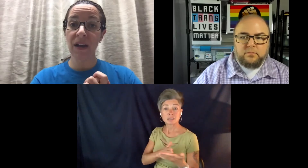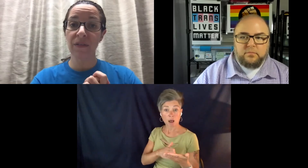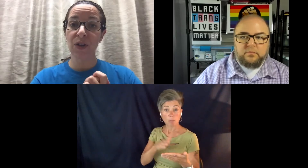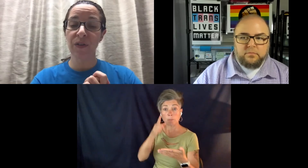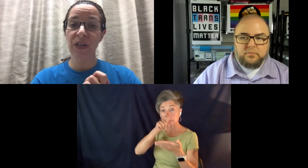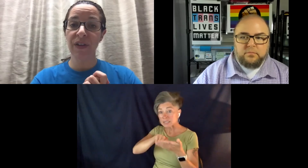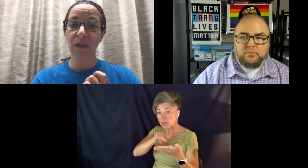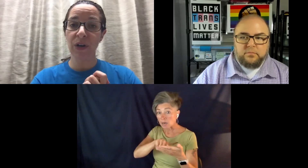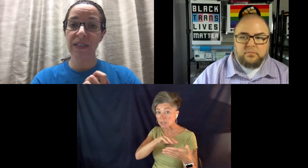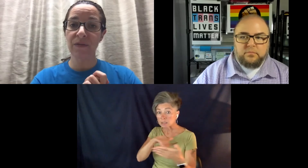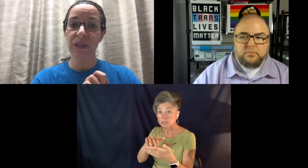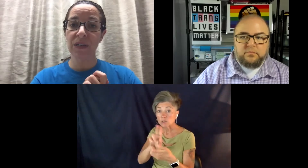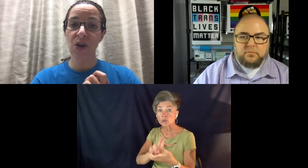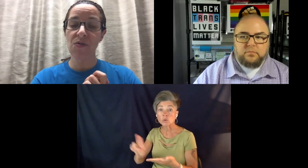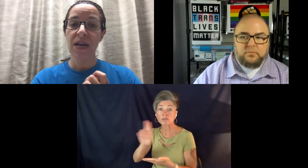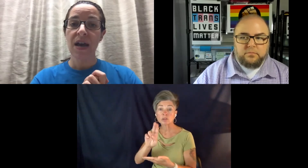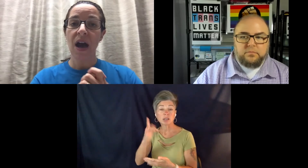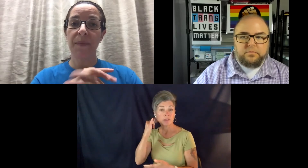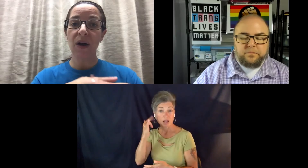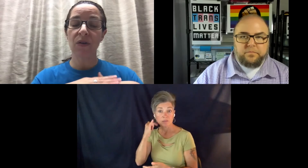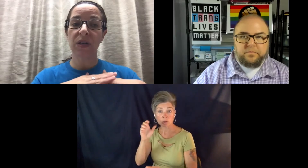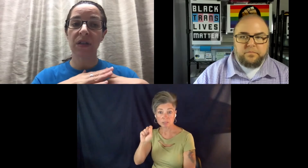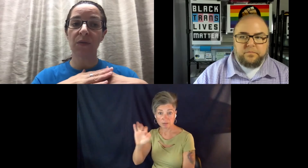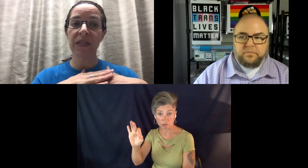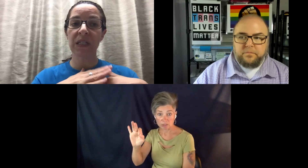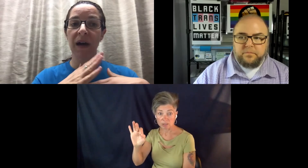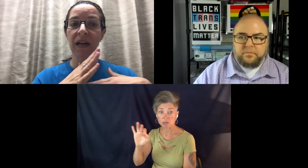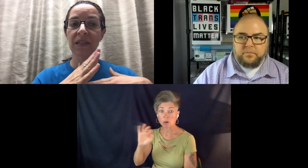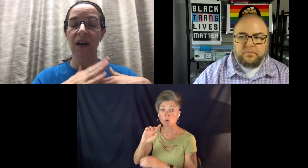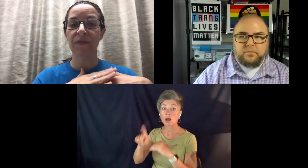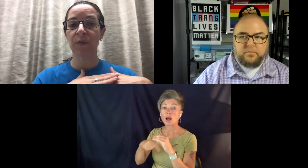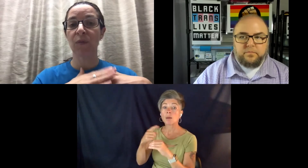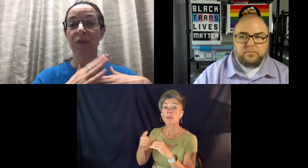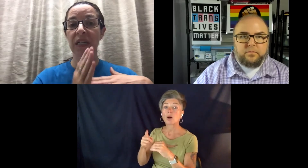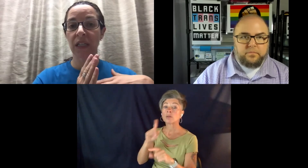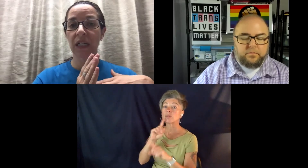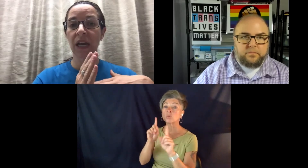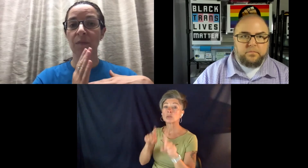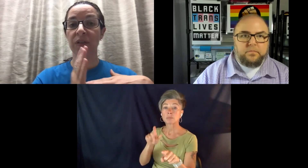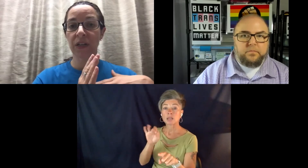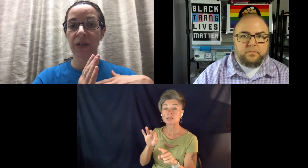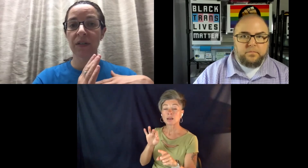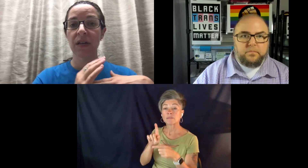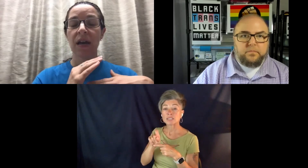out of the University of California, San Francisco about the response of sperm motility and production